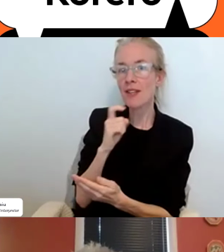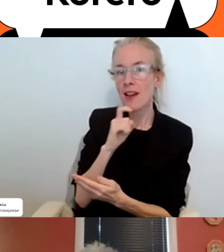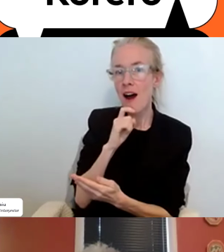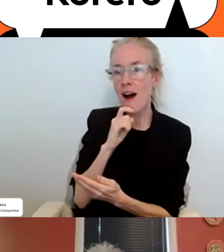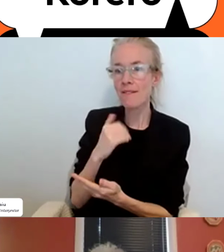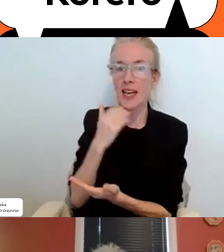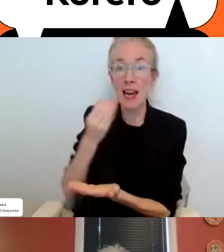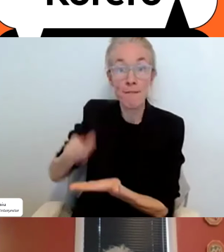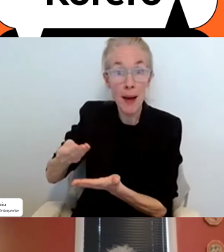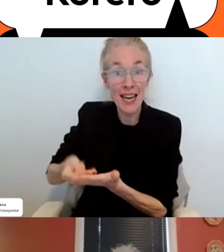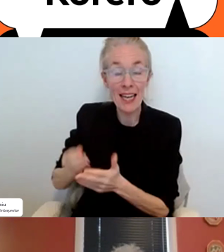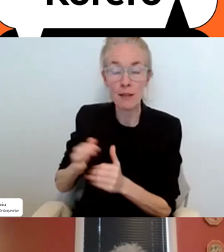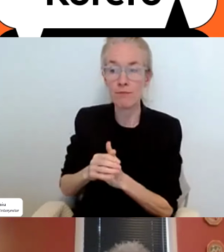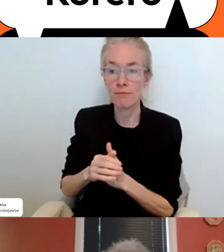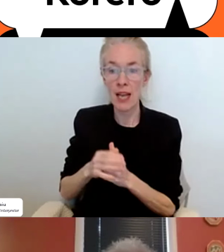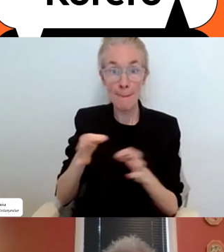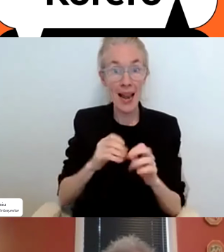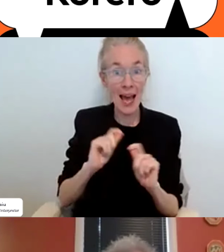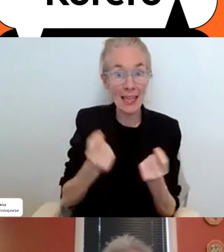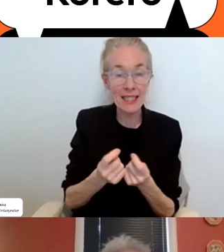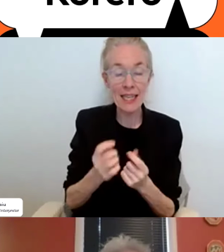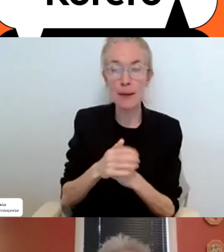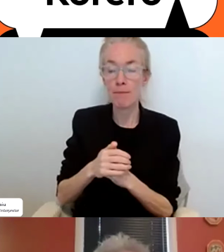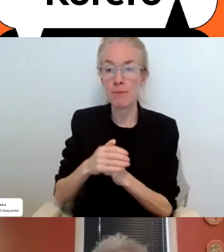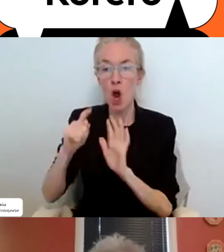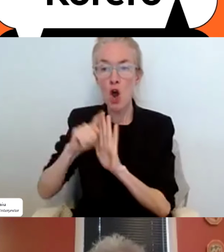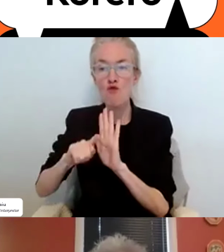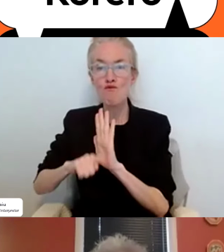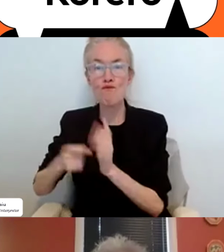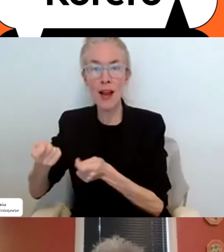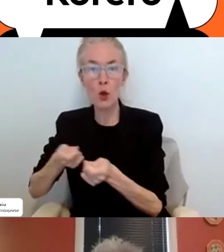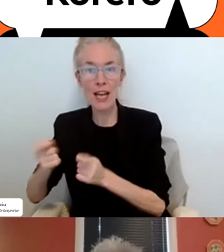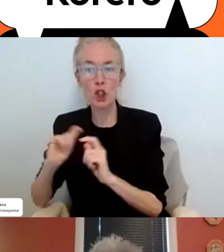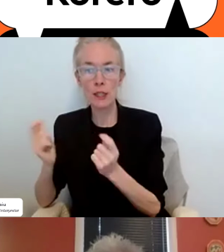and enabled and to be heading in the right direction to provide